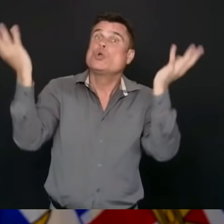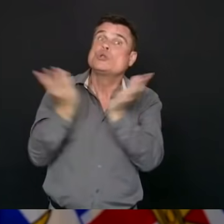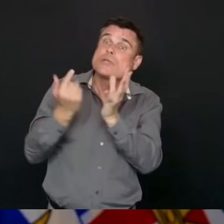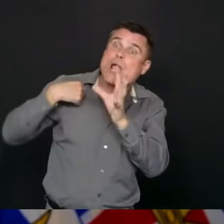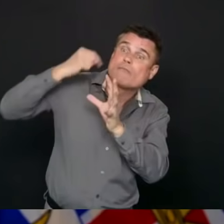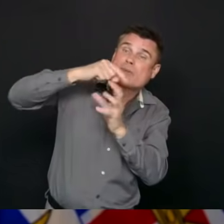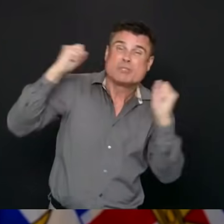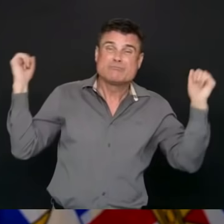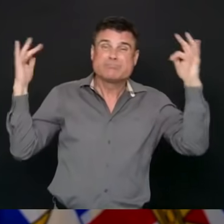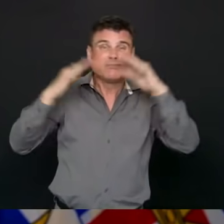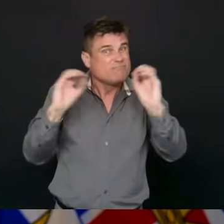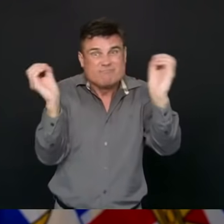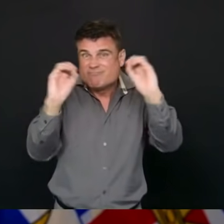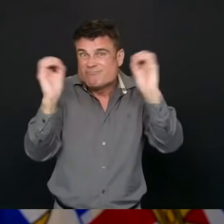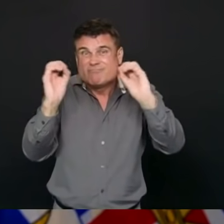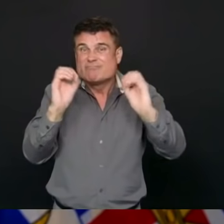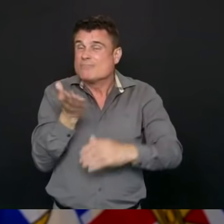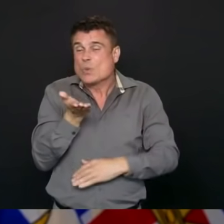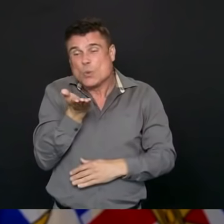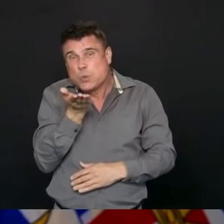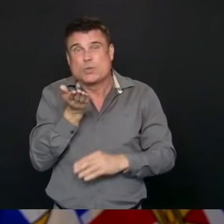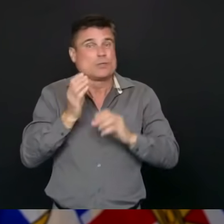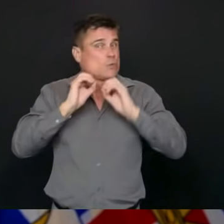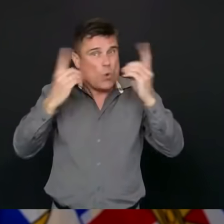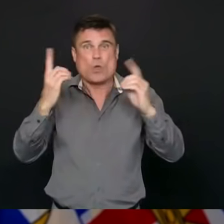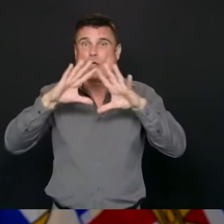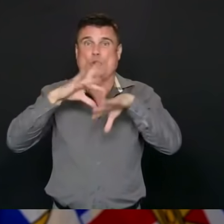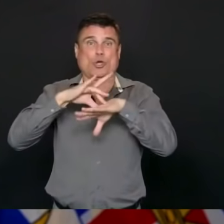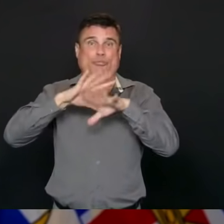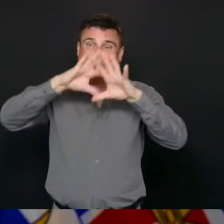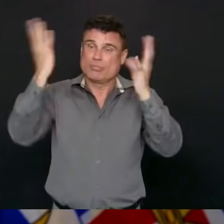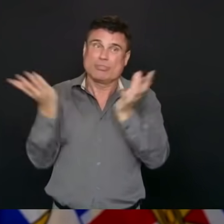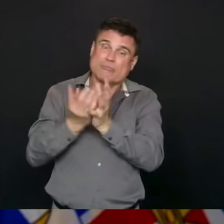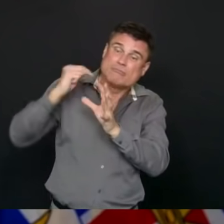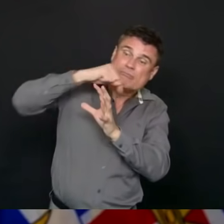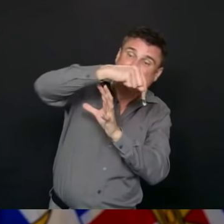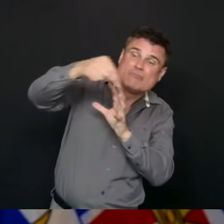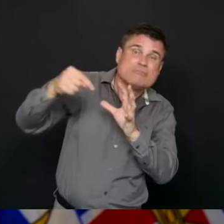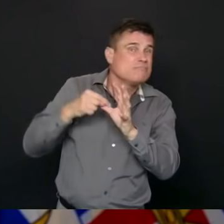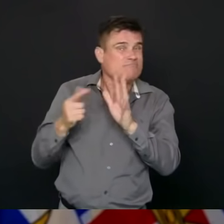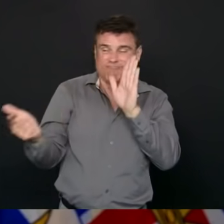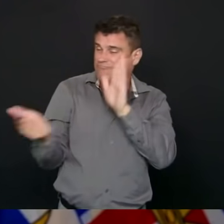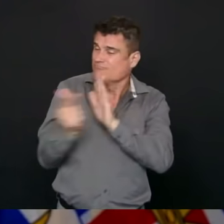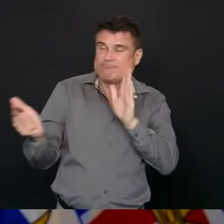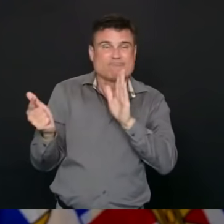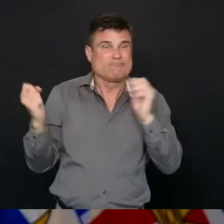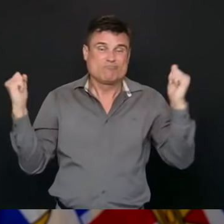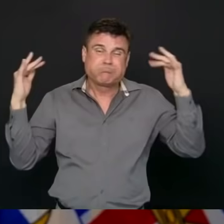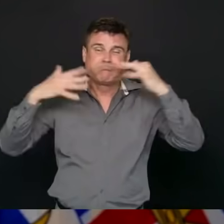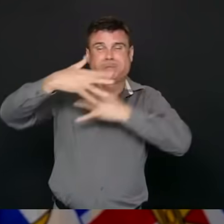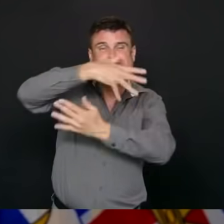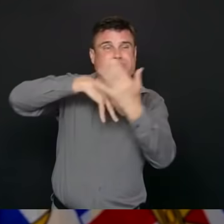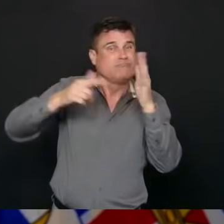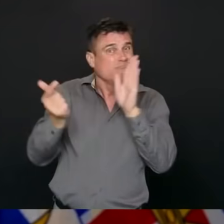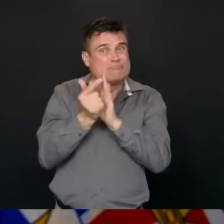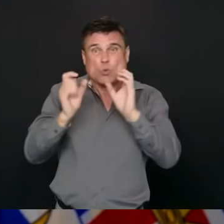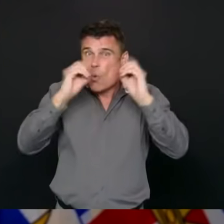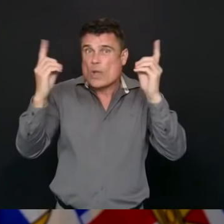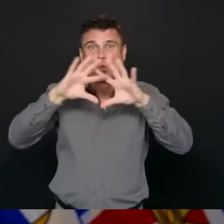having mass gatherings. This is not unique to BC. These are things we are worried about and watching around the world.